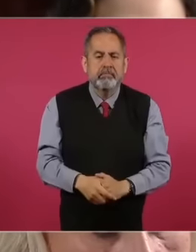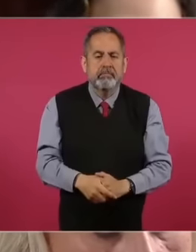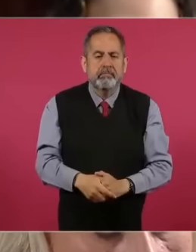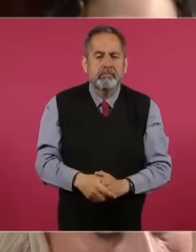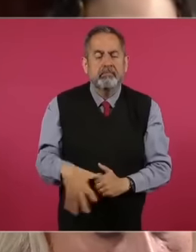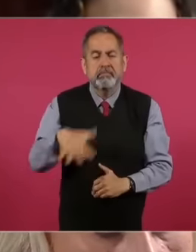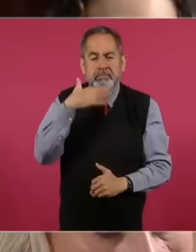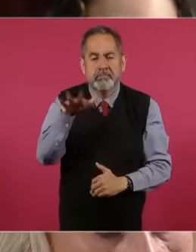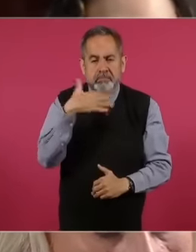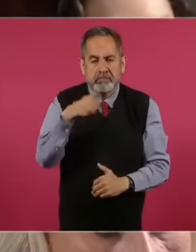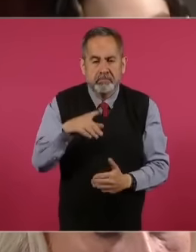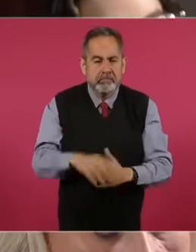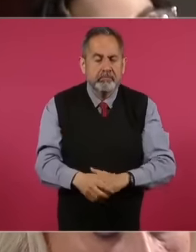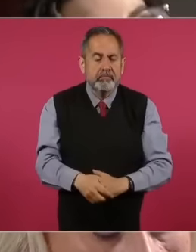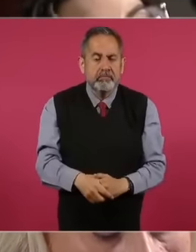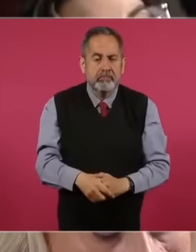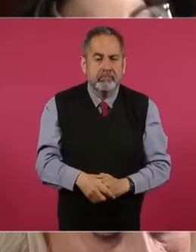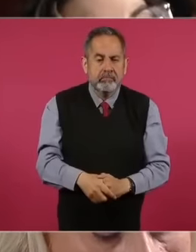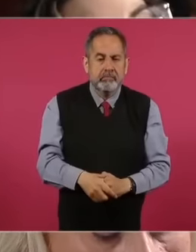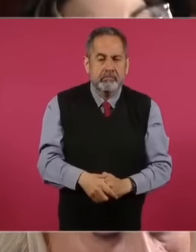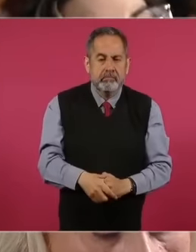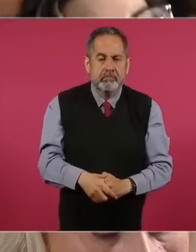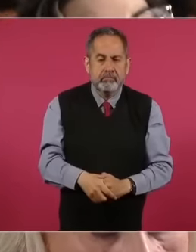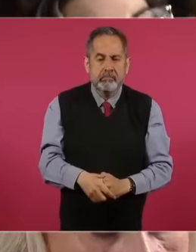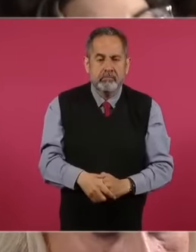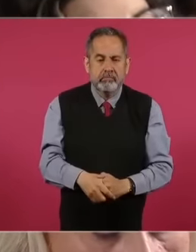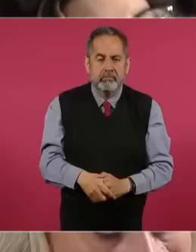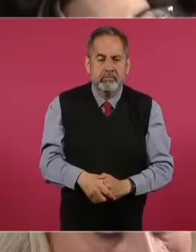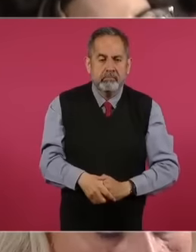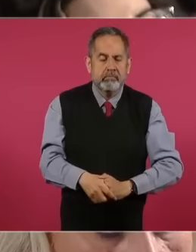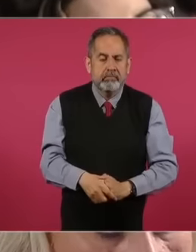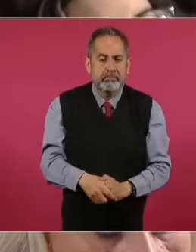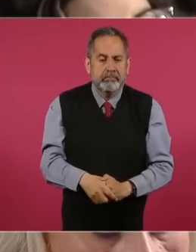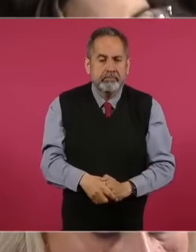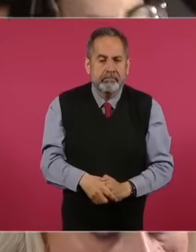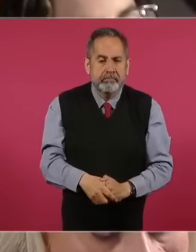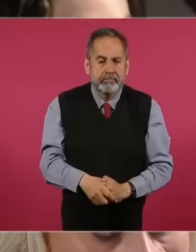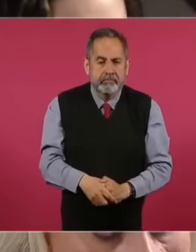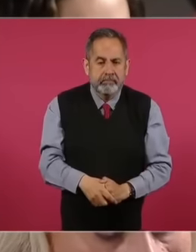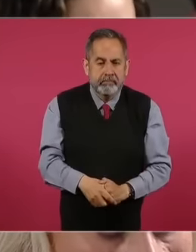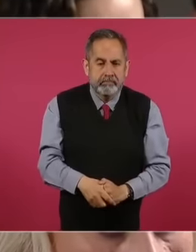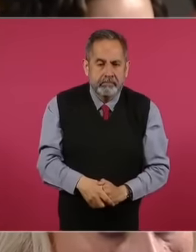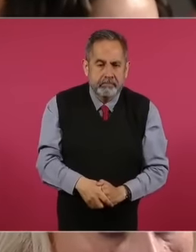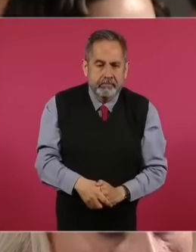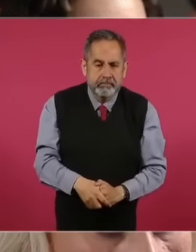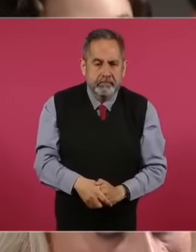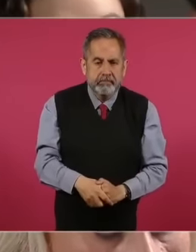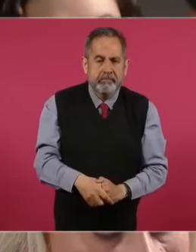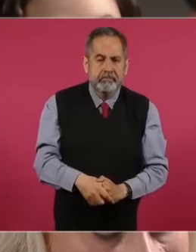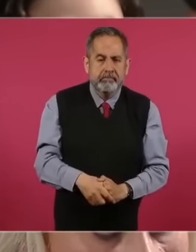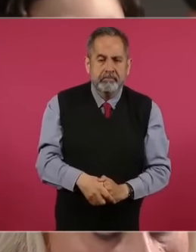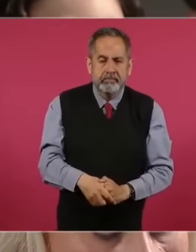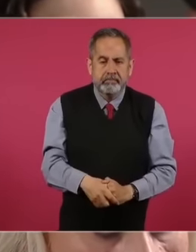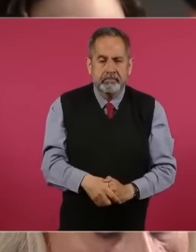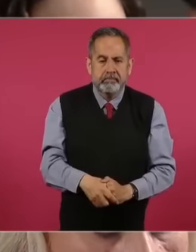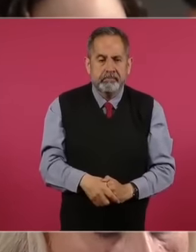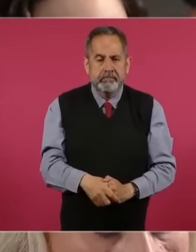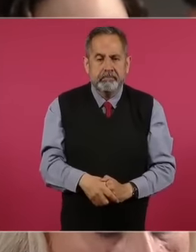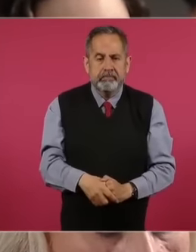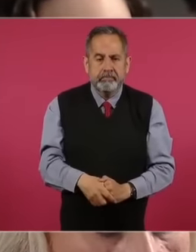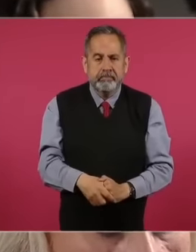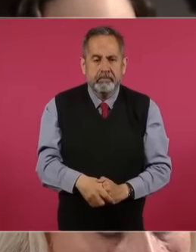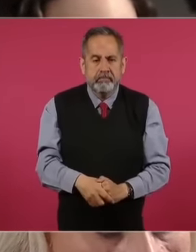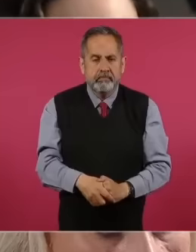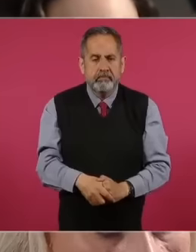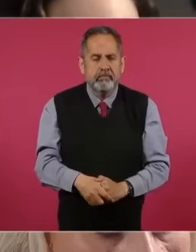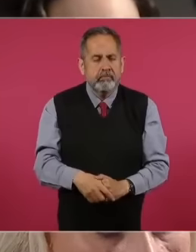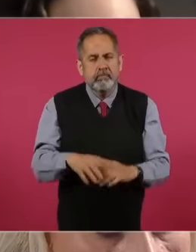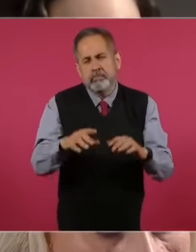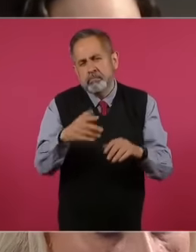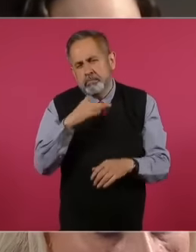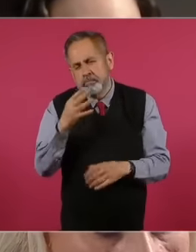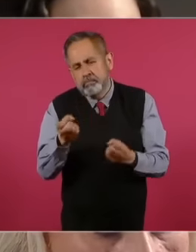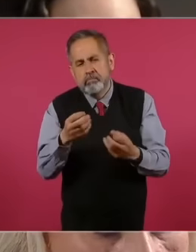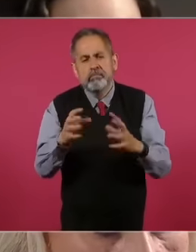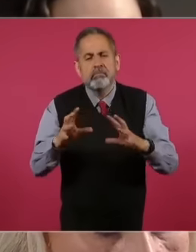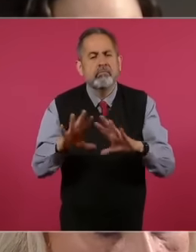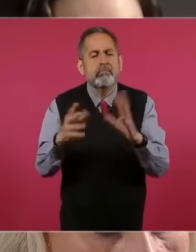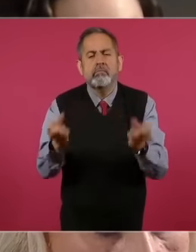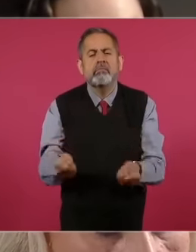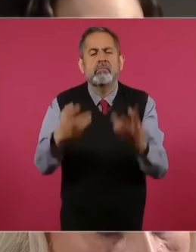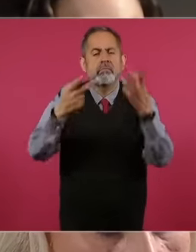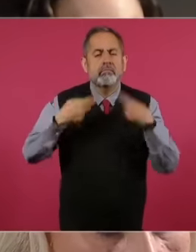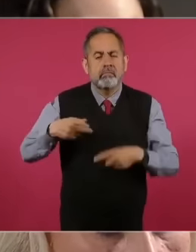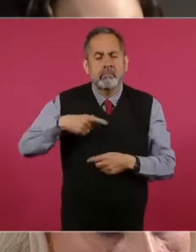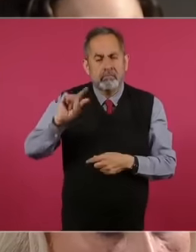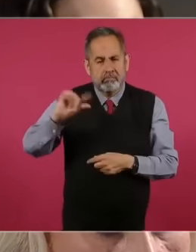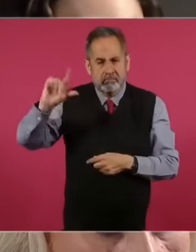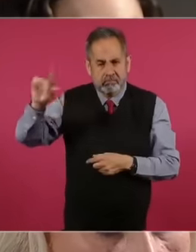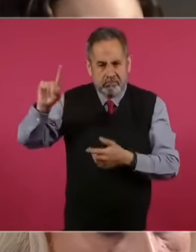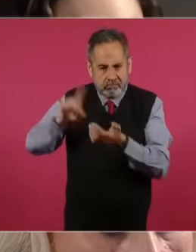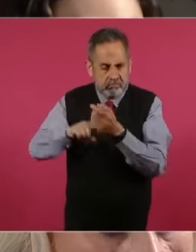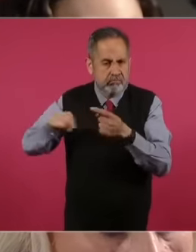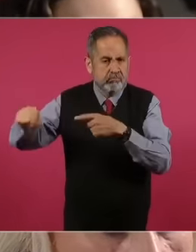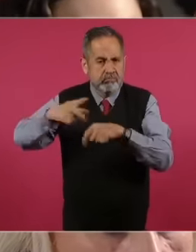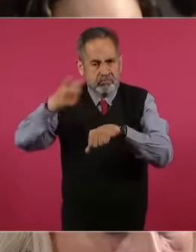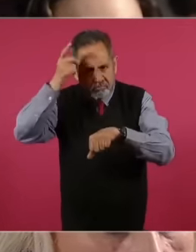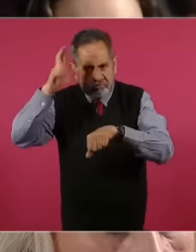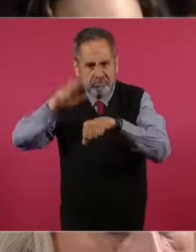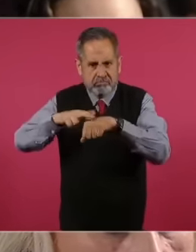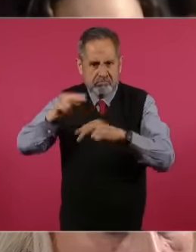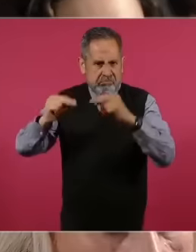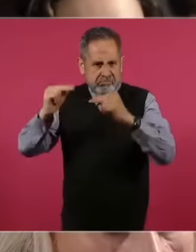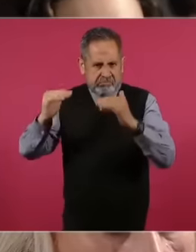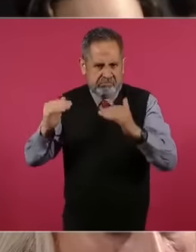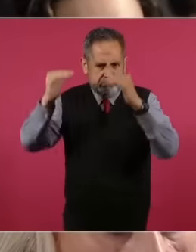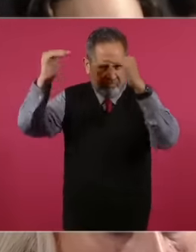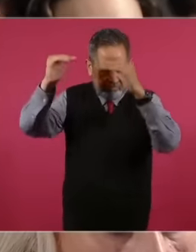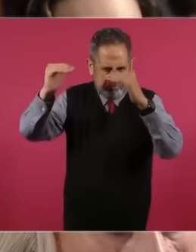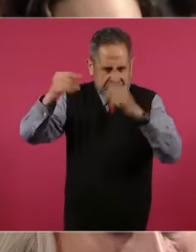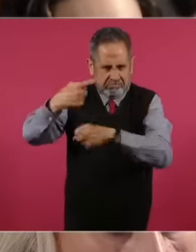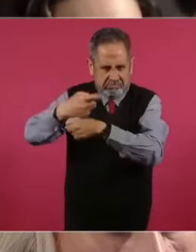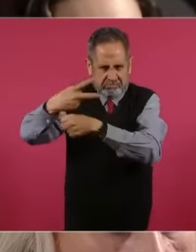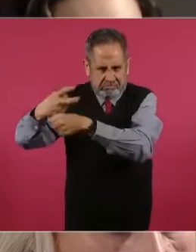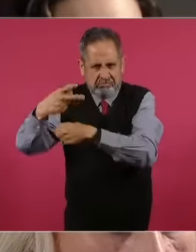and Eh How many public officials from the first, second, third level of their six-year term